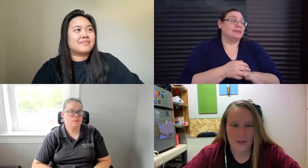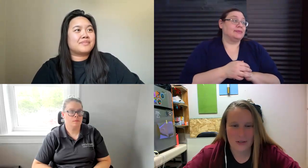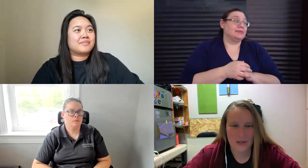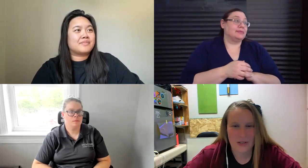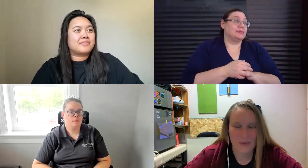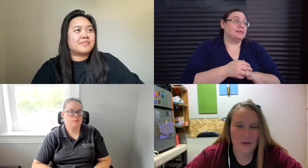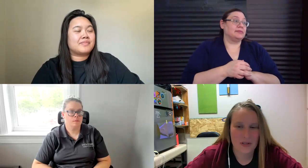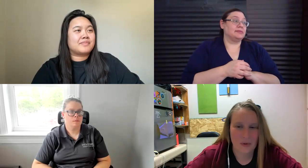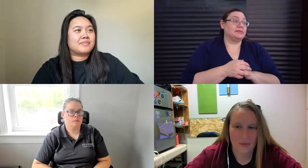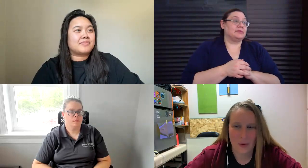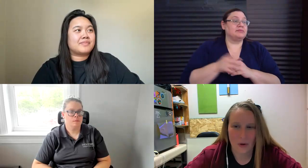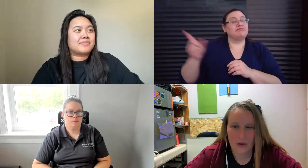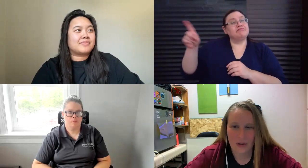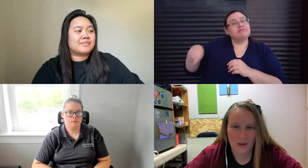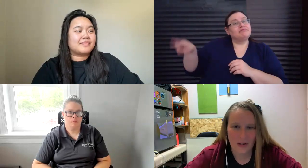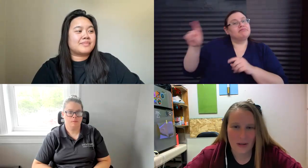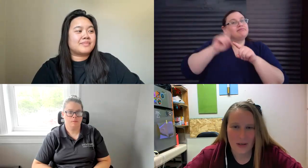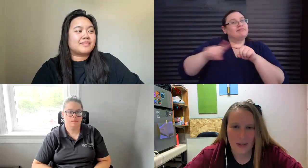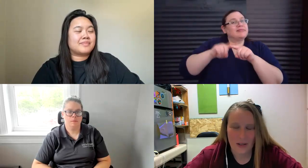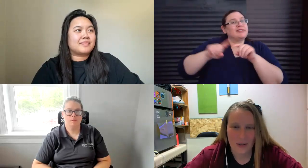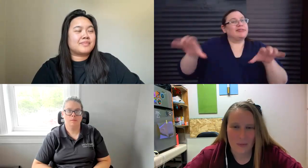So this is an example of some of my work.